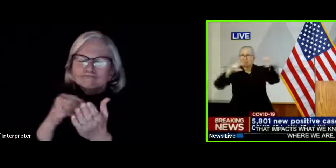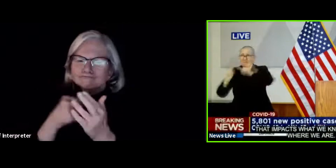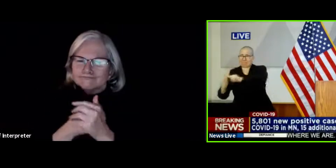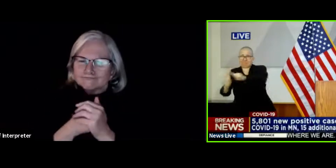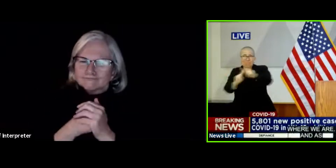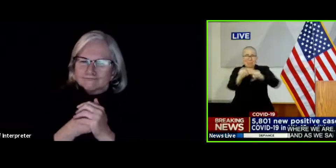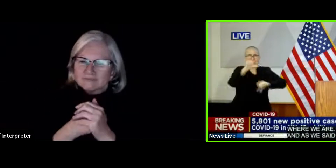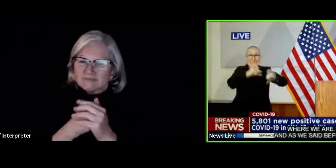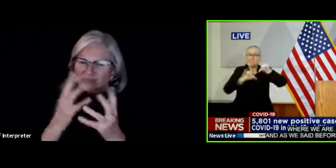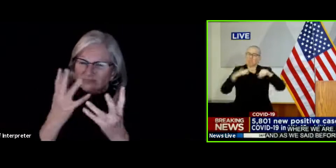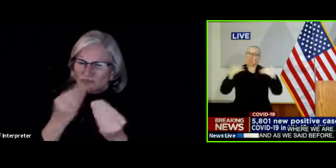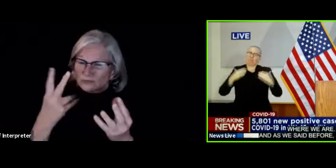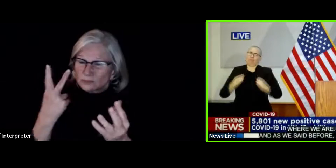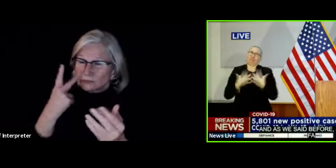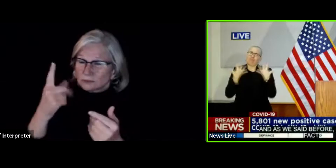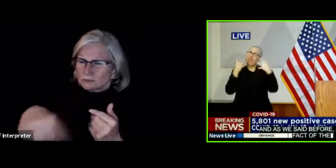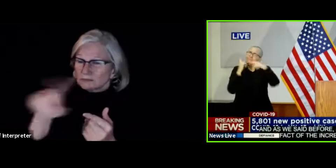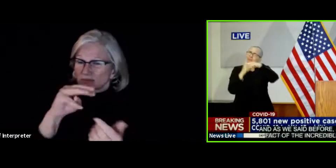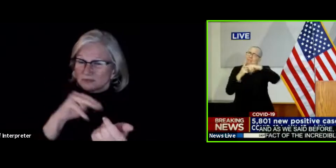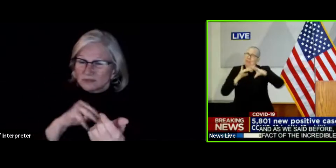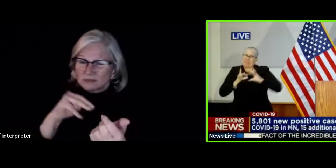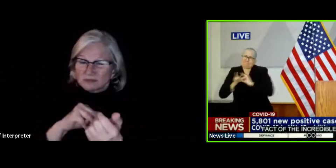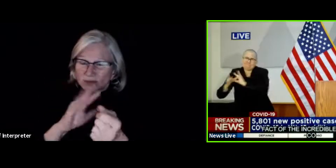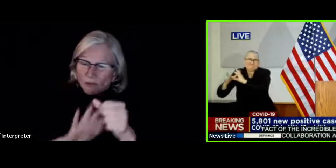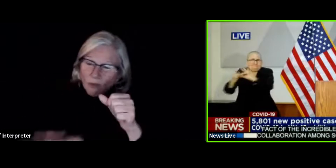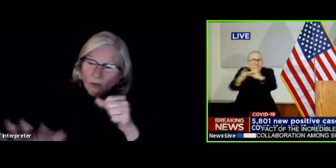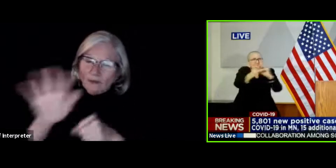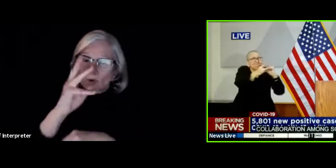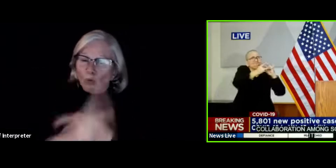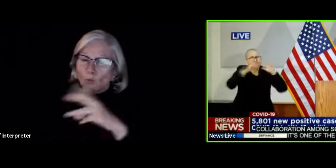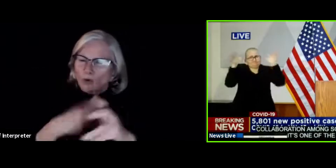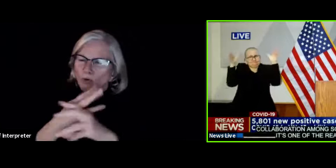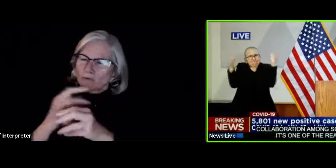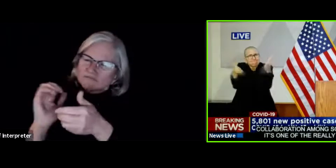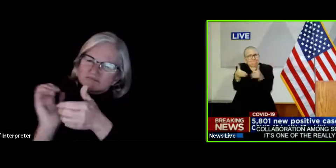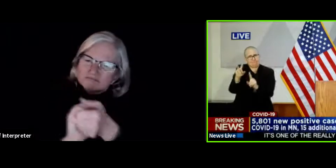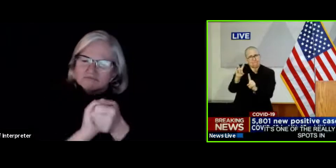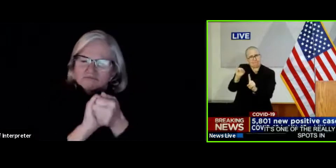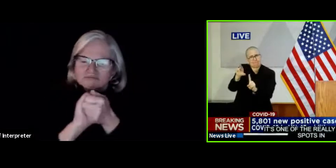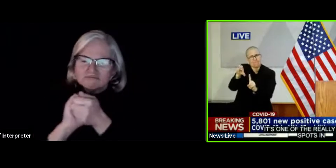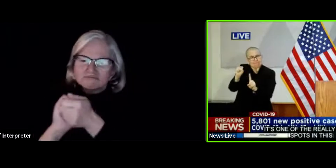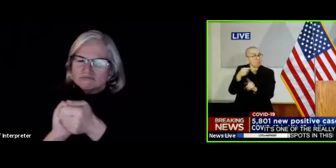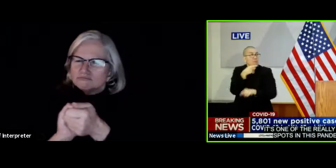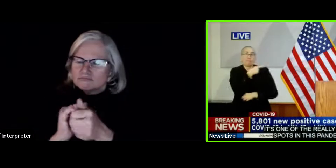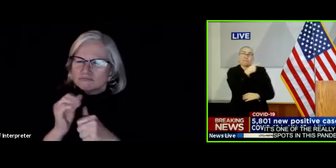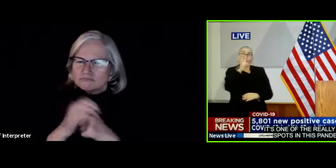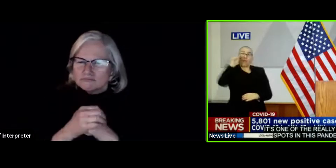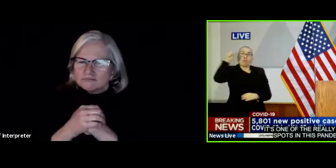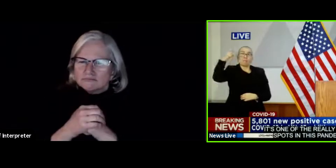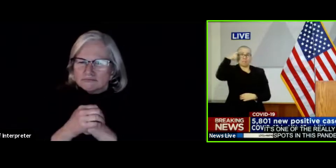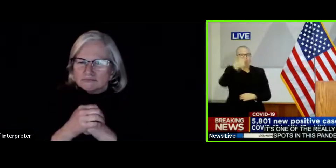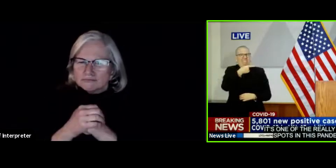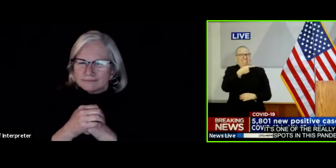BUT WE ARE RECEIVING AND REPORTING TO YOU AND AS THE GOVERNOR SAID, HE HAS PUTS A REAL PRIORITY AND WE ARE PROUD OF THE FACT